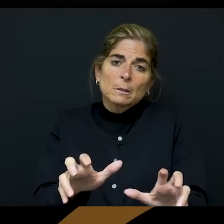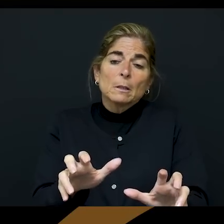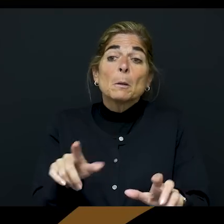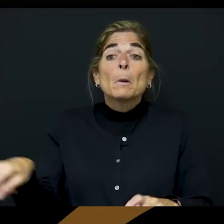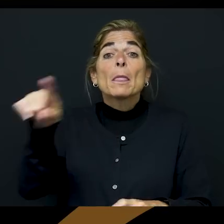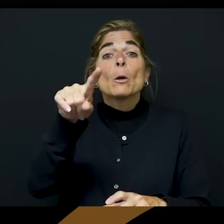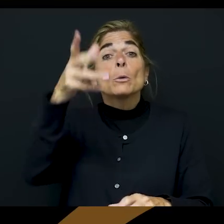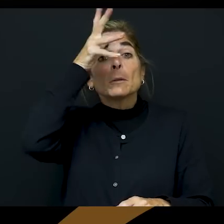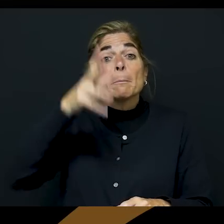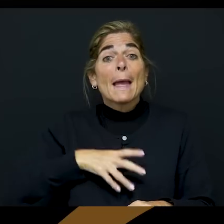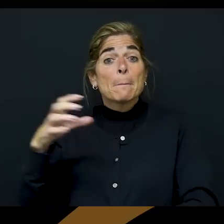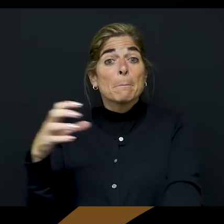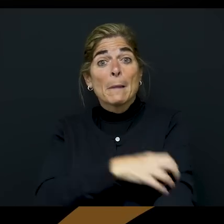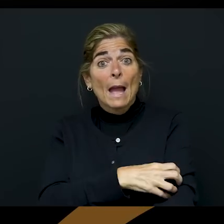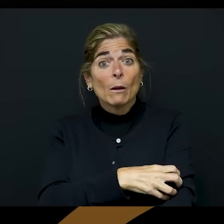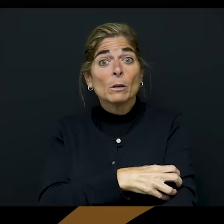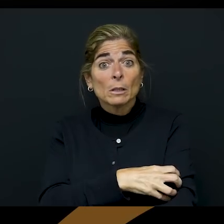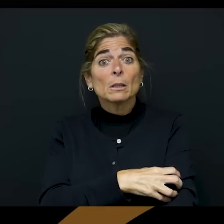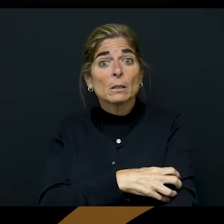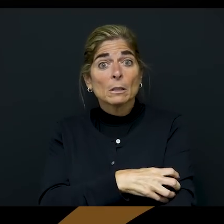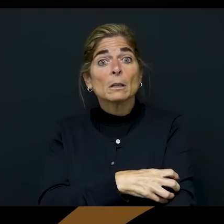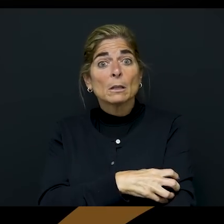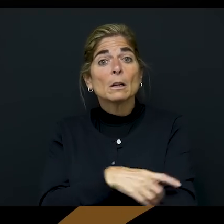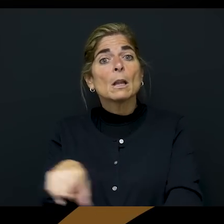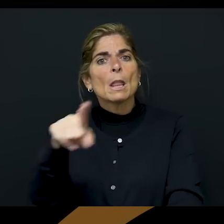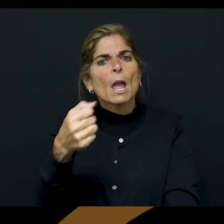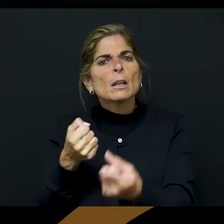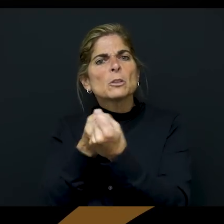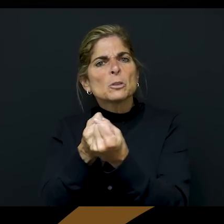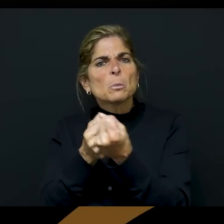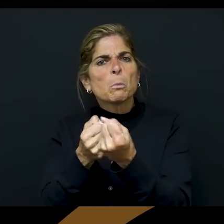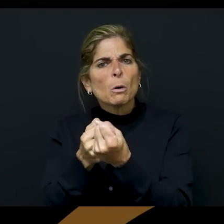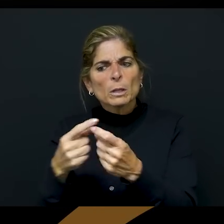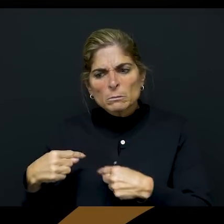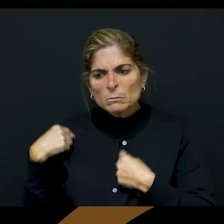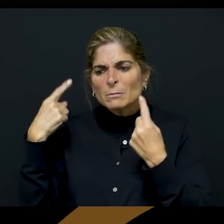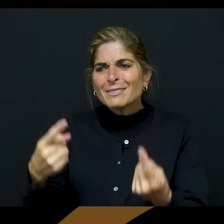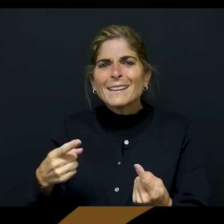Those men with power, who I encountered along the way that have been supporting me in my race,